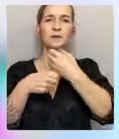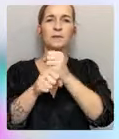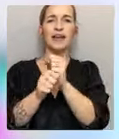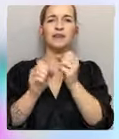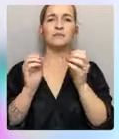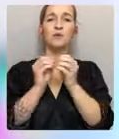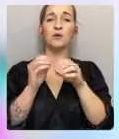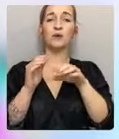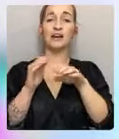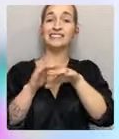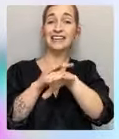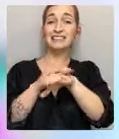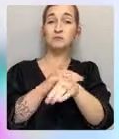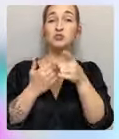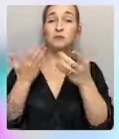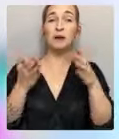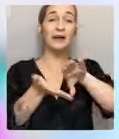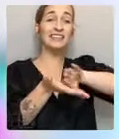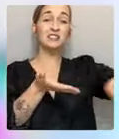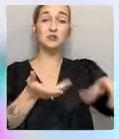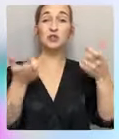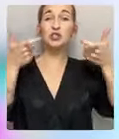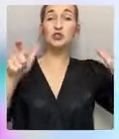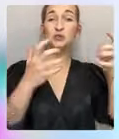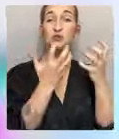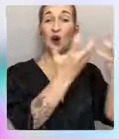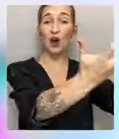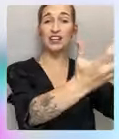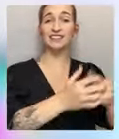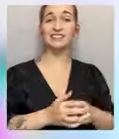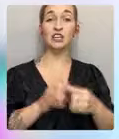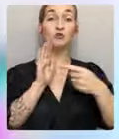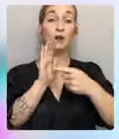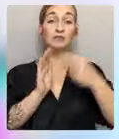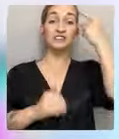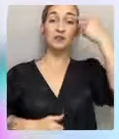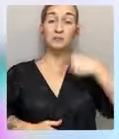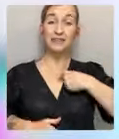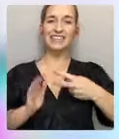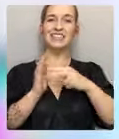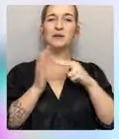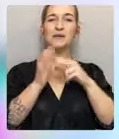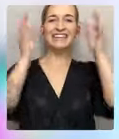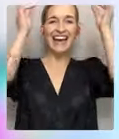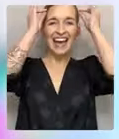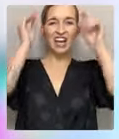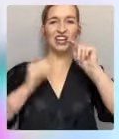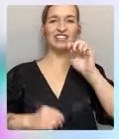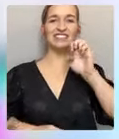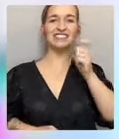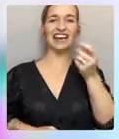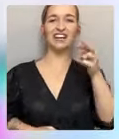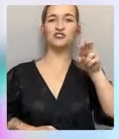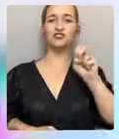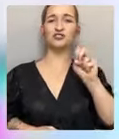you might be excluding a huge audience. Representation shows up for me, with hair texture in games. I often don't see great hair in games,